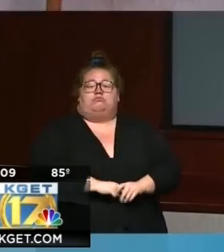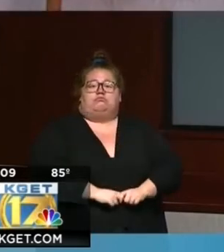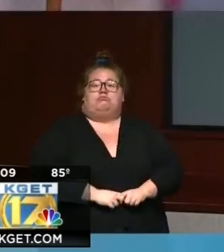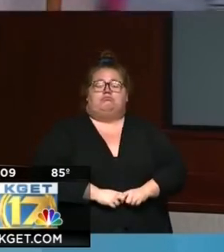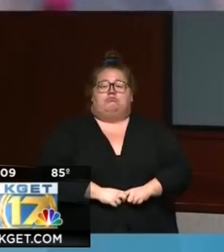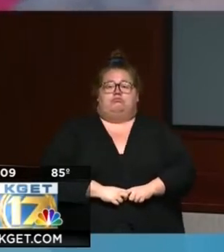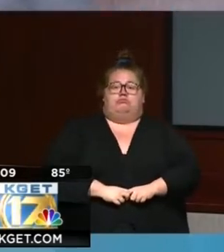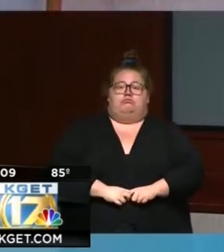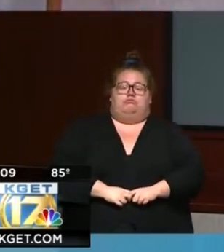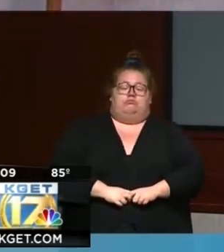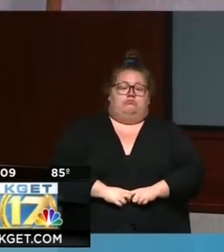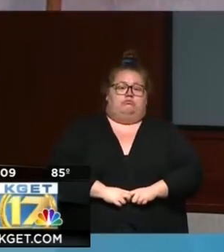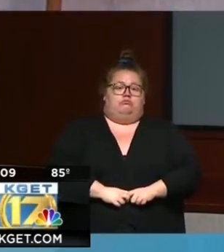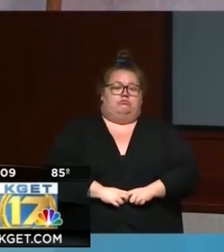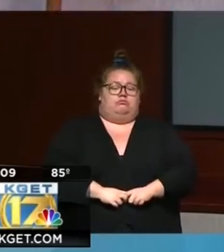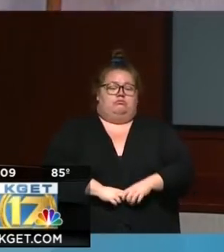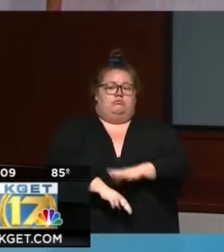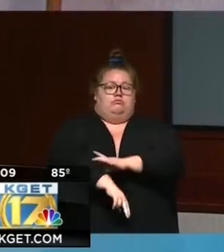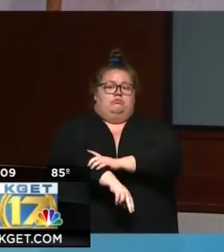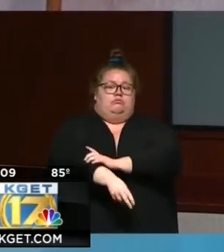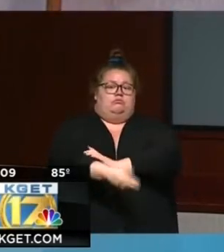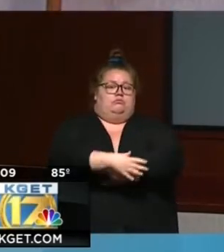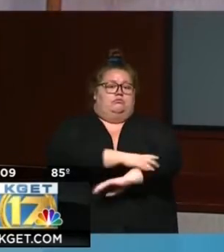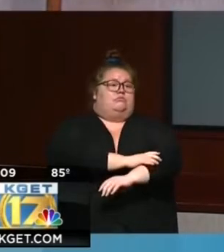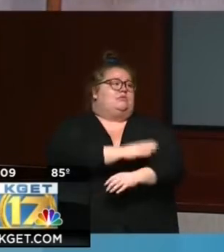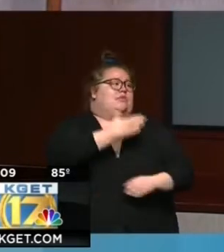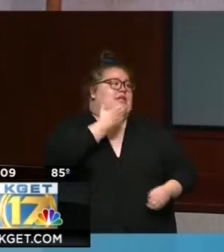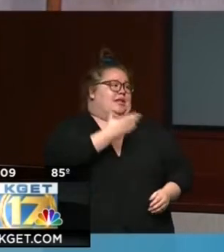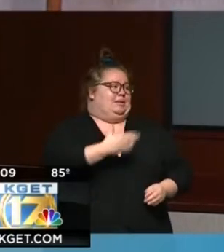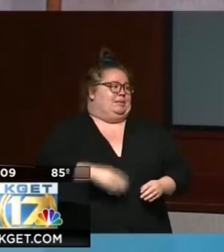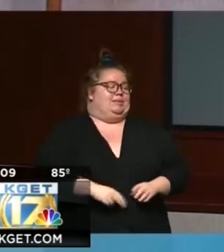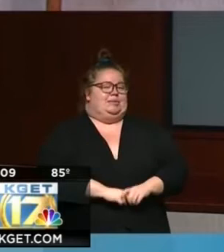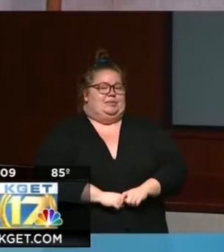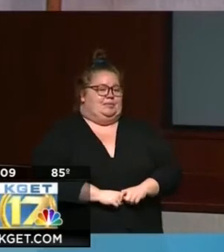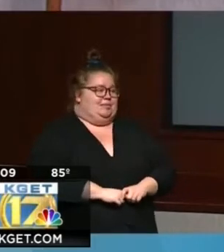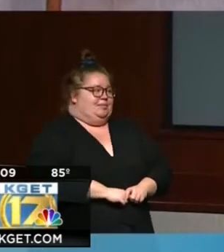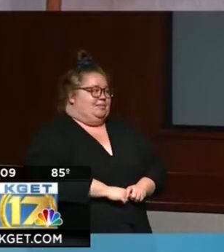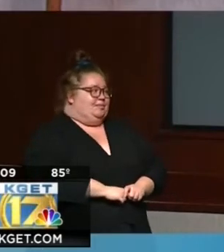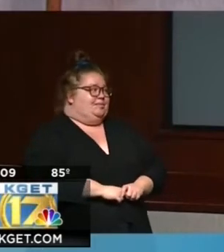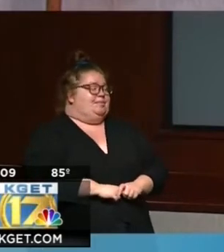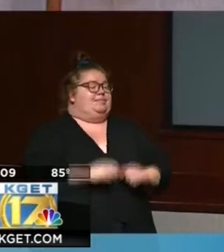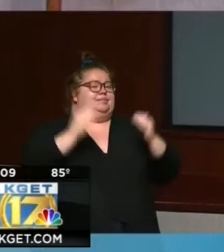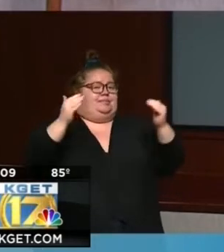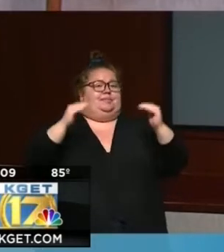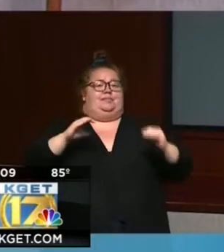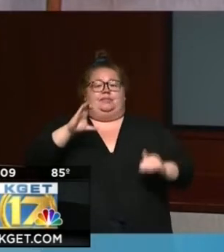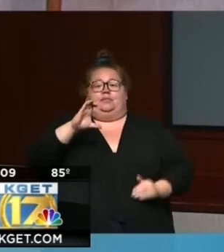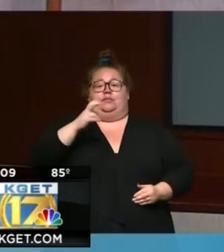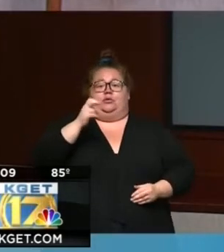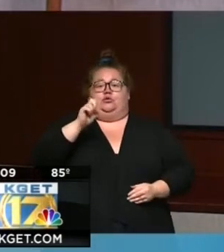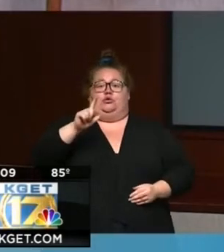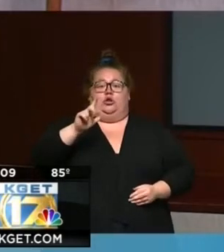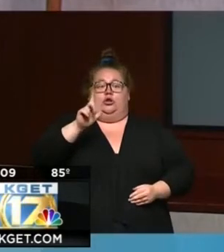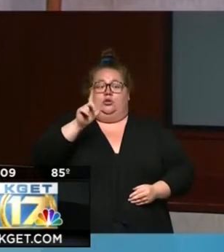THAT ON THE DEATH CERTIFICATE, WILL BE COUNTED AS A COVID DEATH.